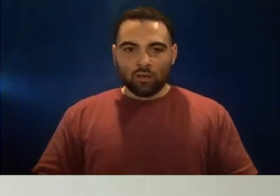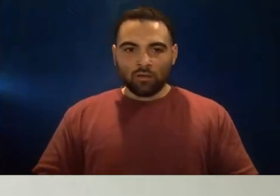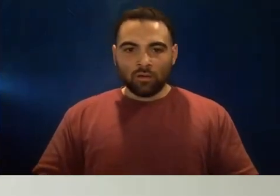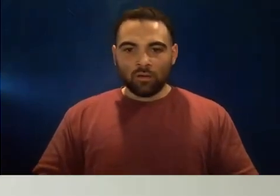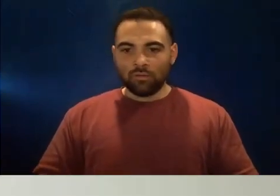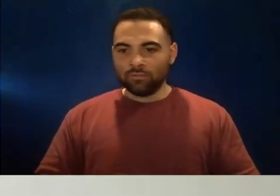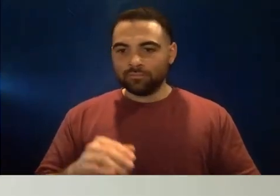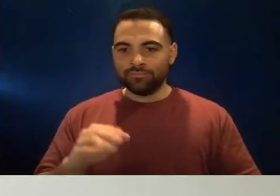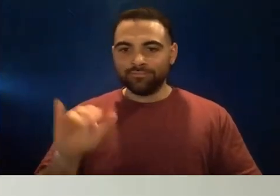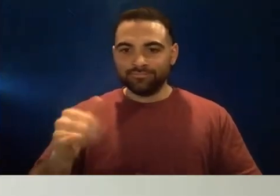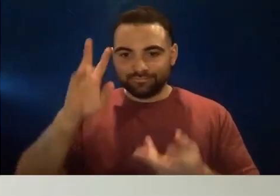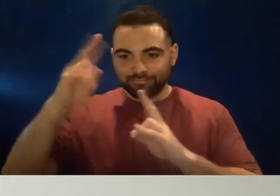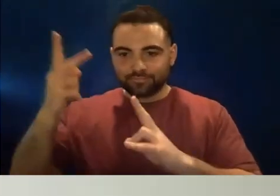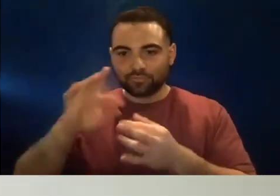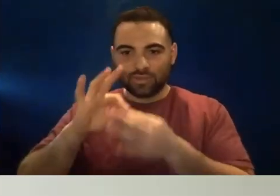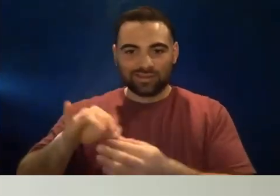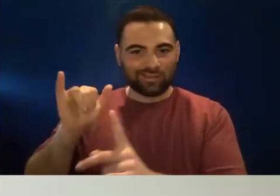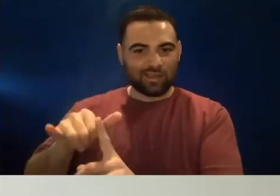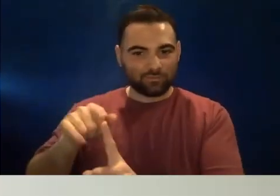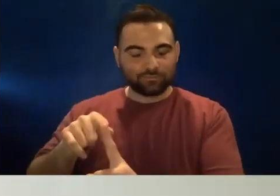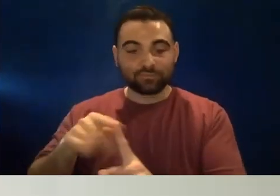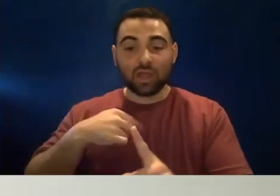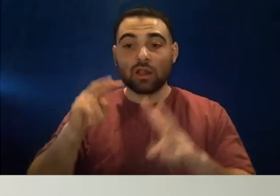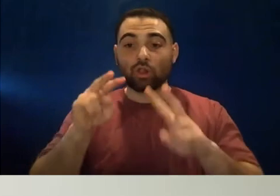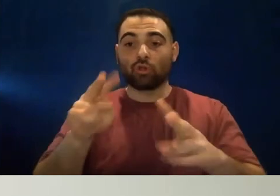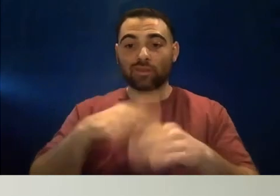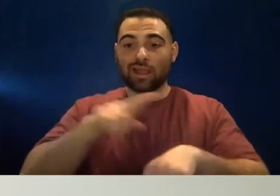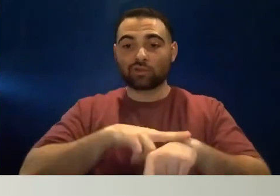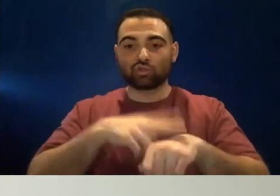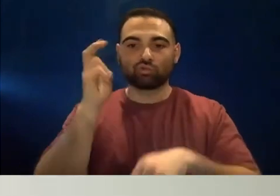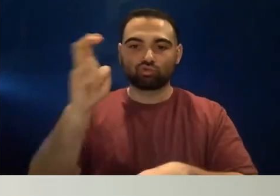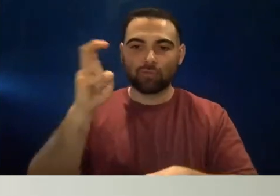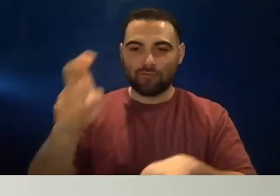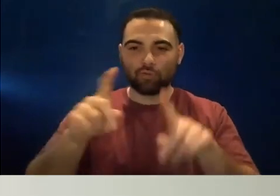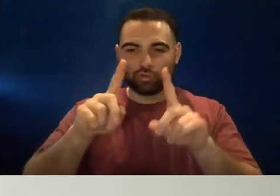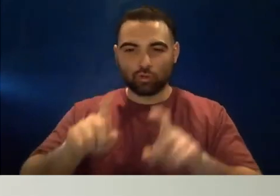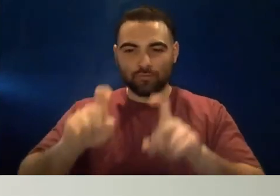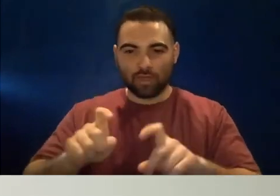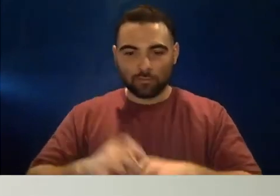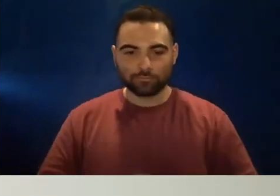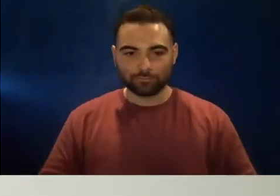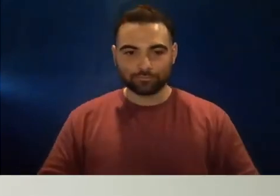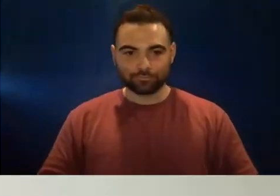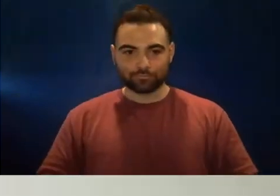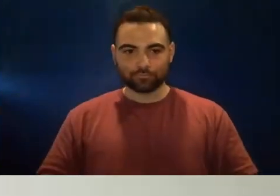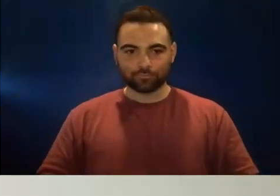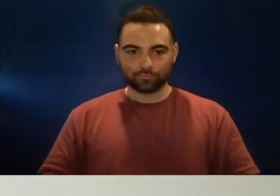When I looked at like national travel surveys, for instance, they kind of treat it as a binary.